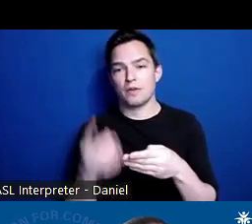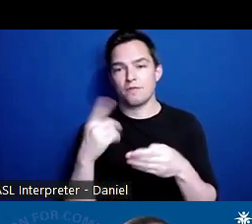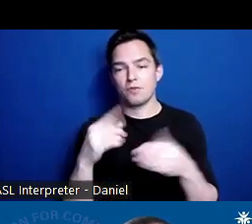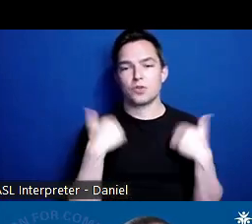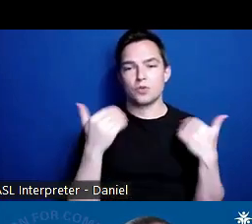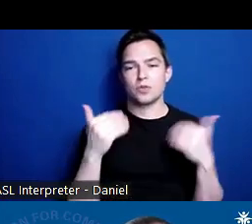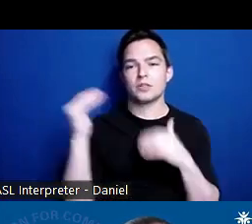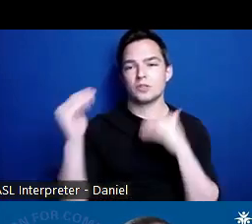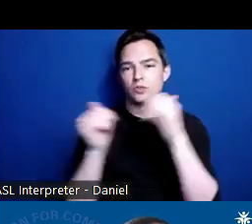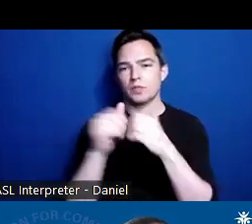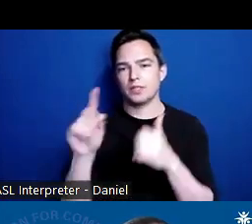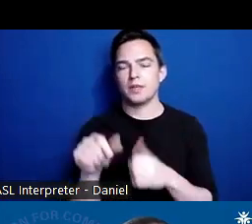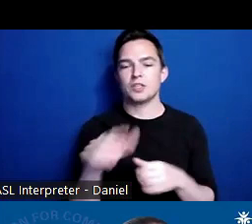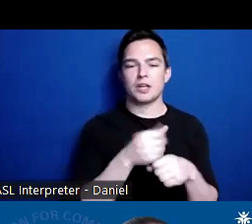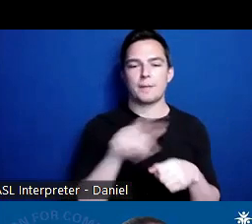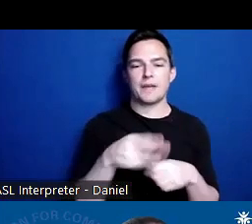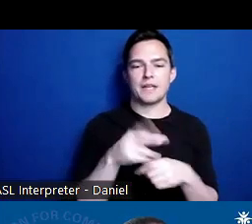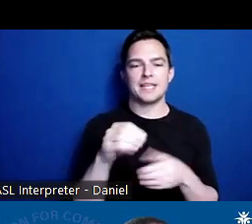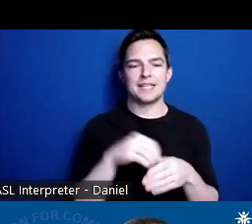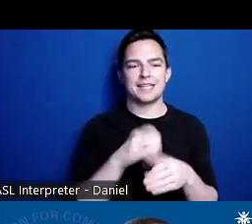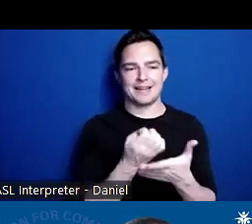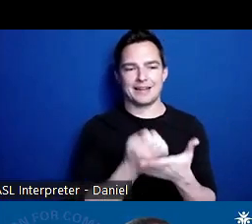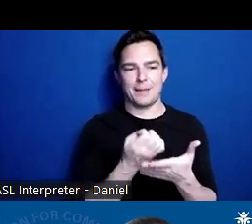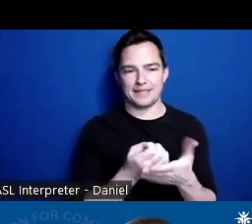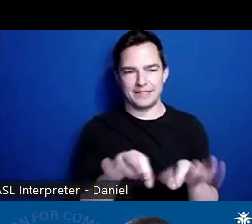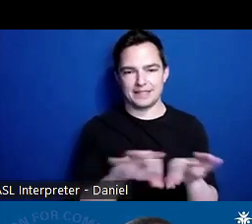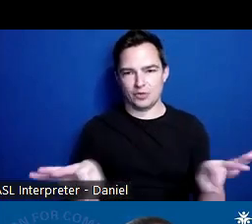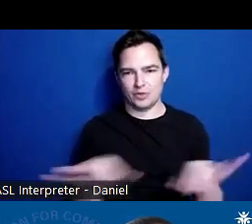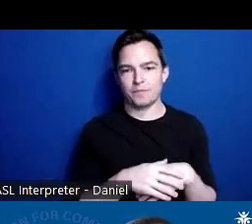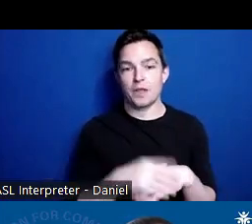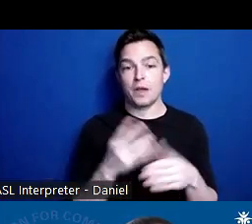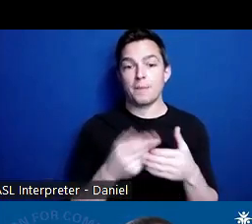She received her PhD in Economics. I'd like to invite both of you to please provide a visual